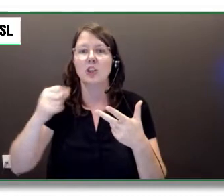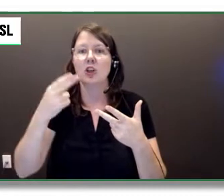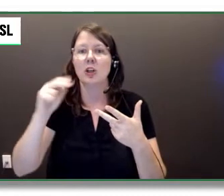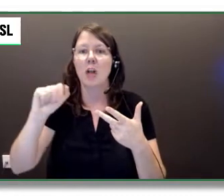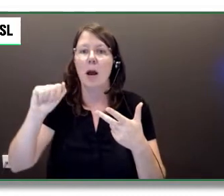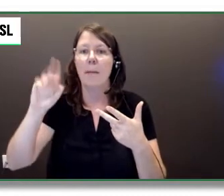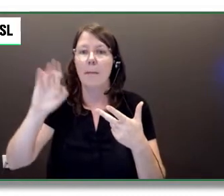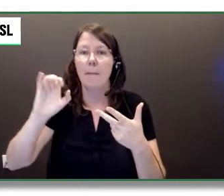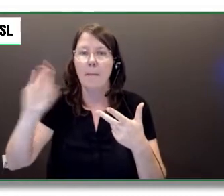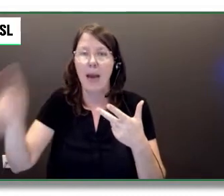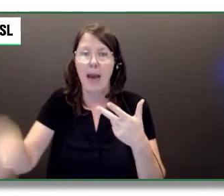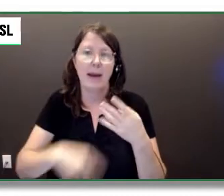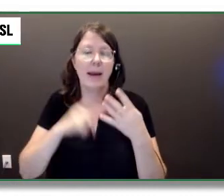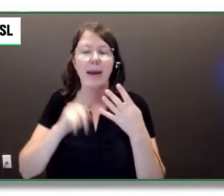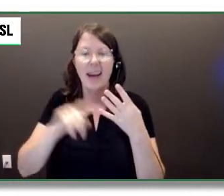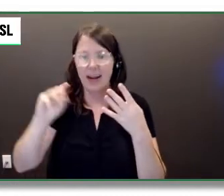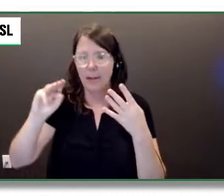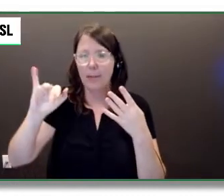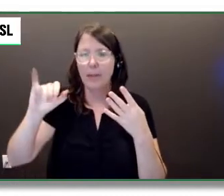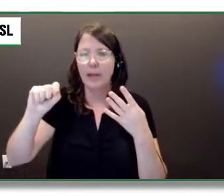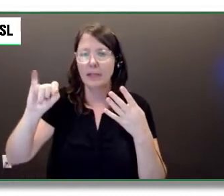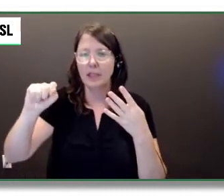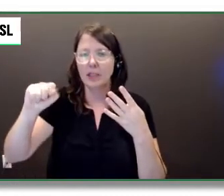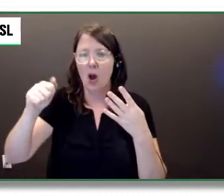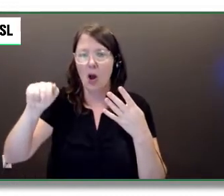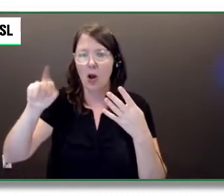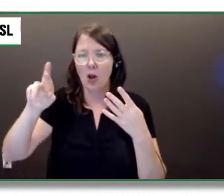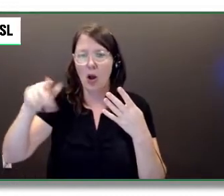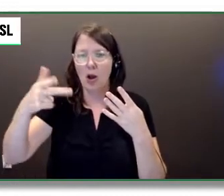through the Land Back movement. You can learn more about who the